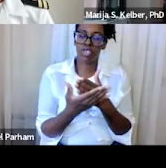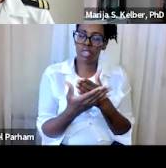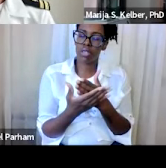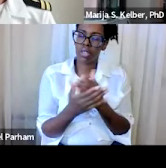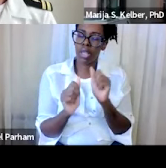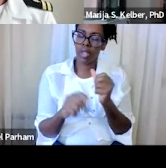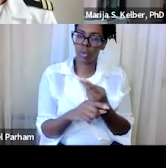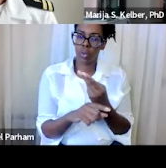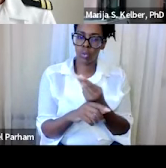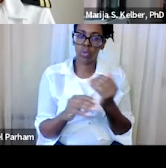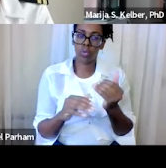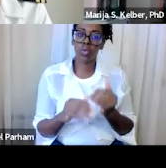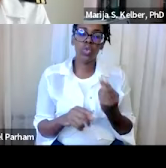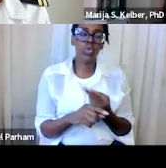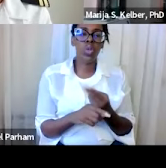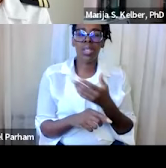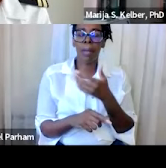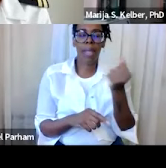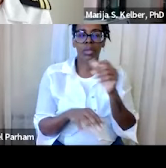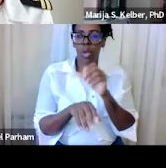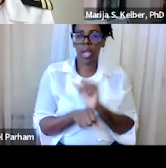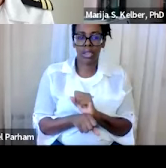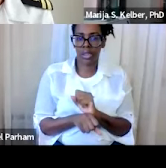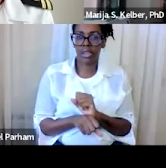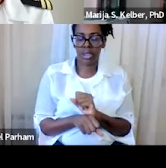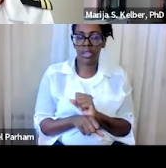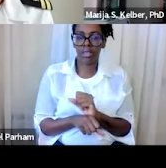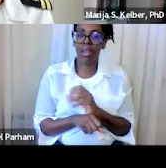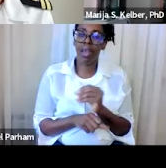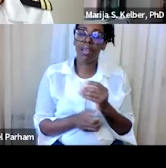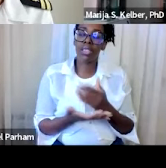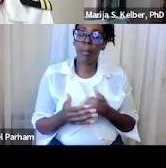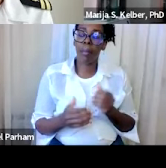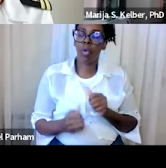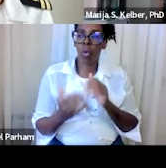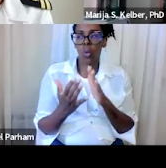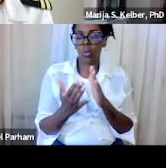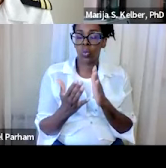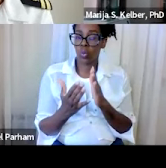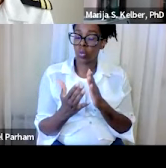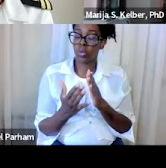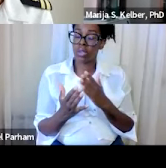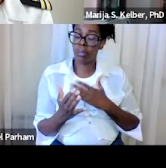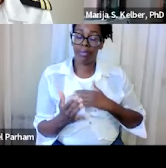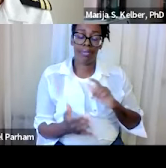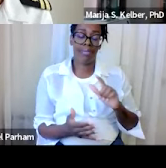it's important to utilize best practices and some of the approaches as my colleague Lieutenant Grant will talk about next.